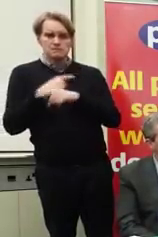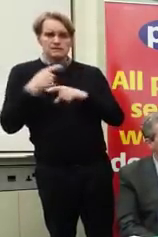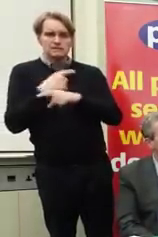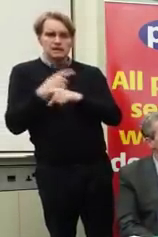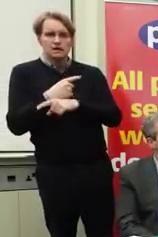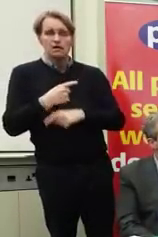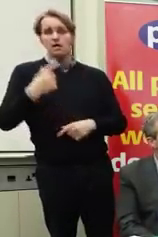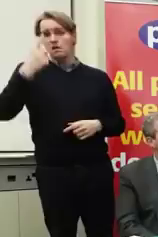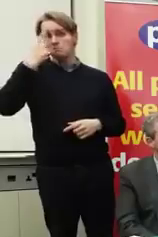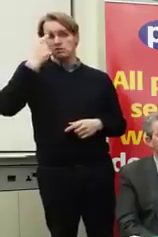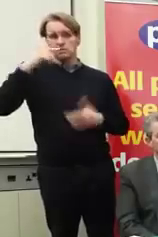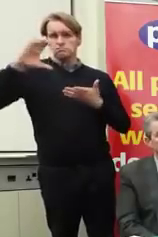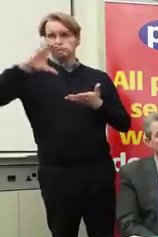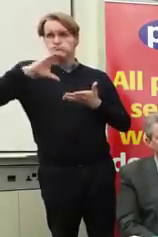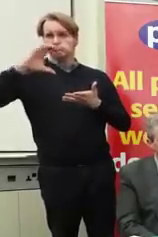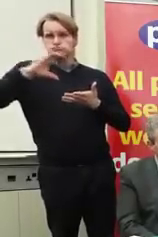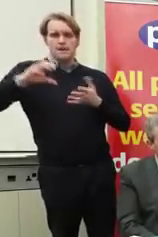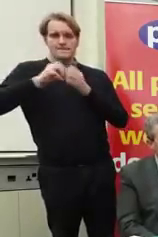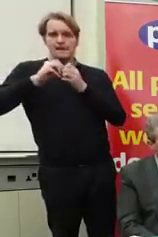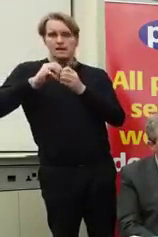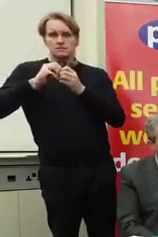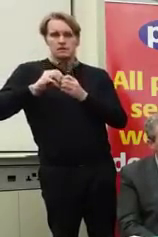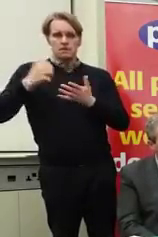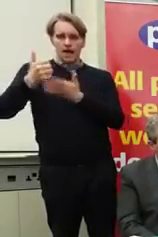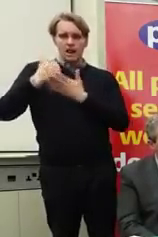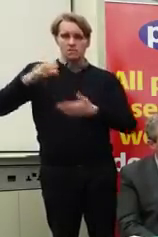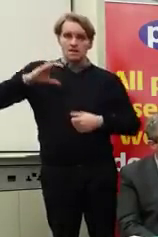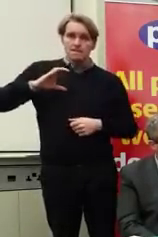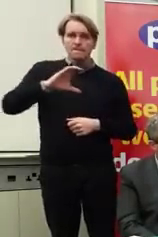We're really pleased at the work we've done